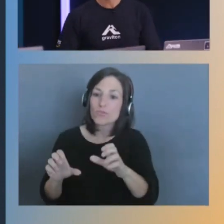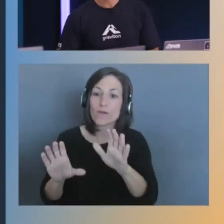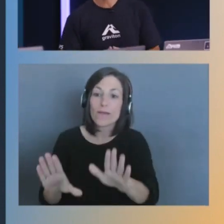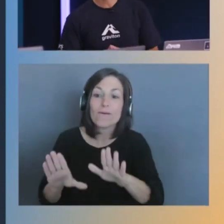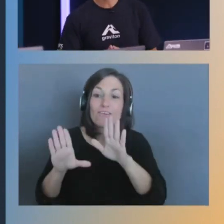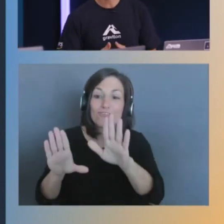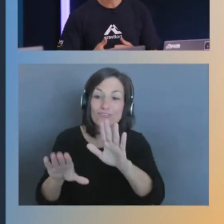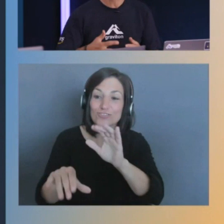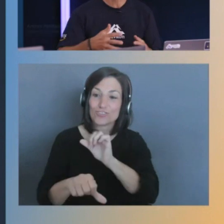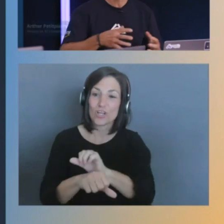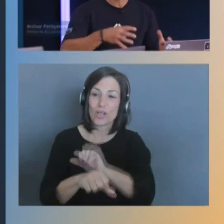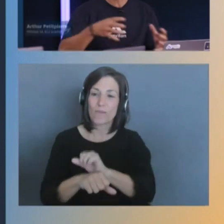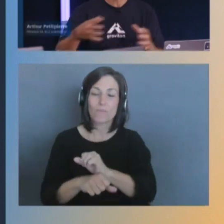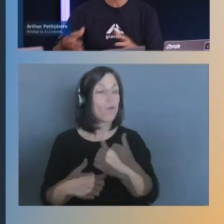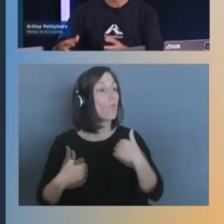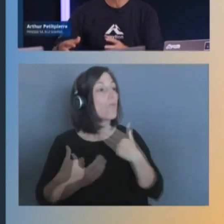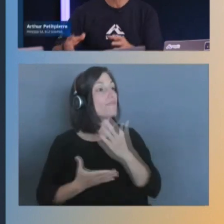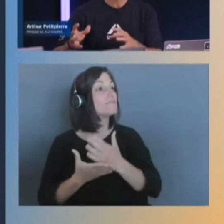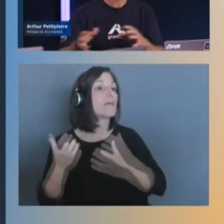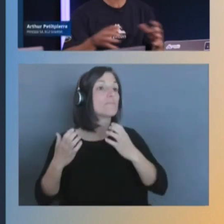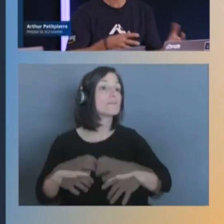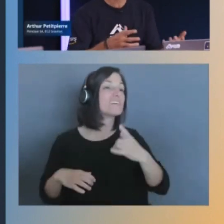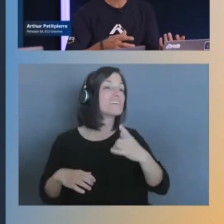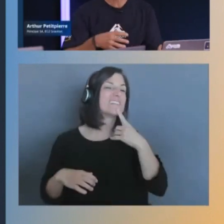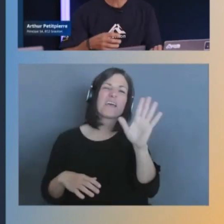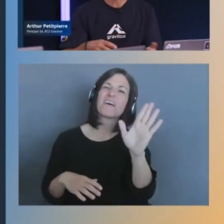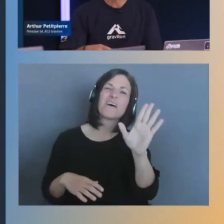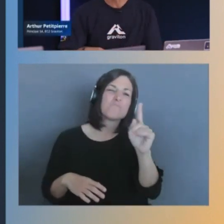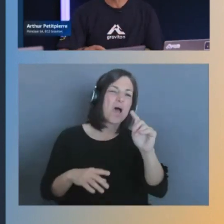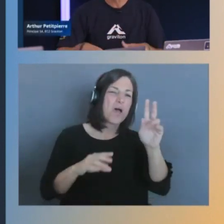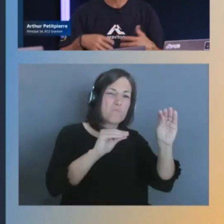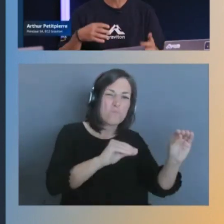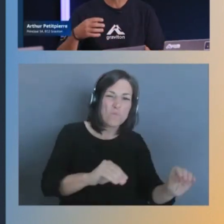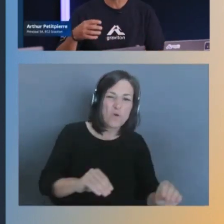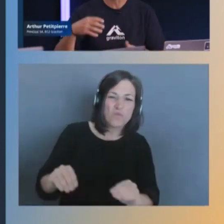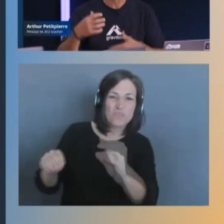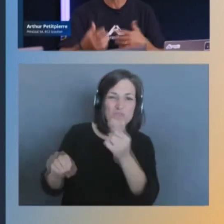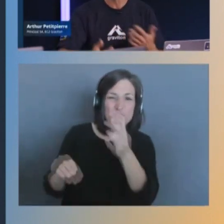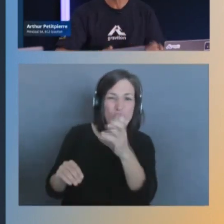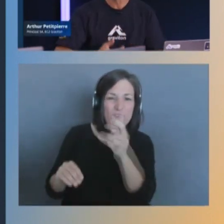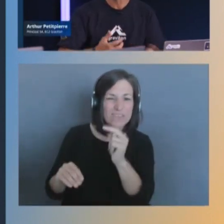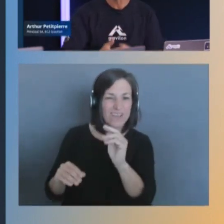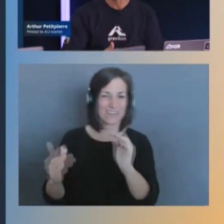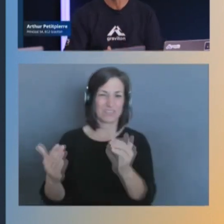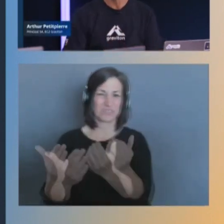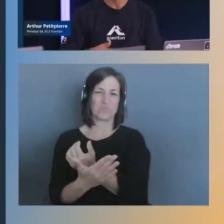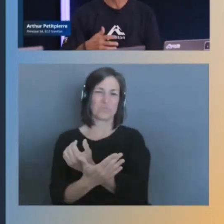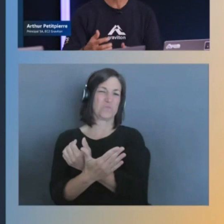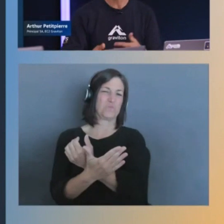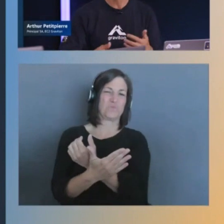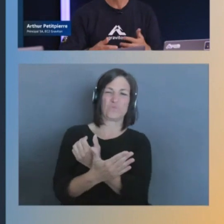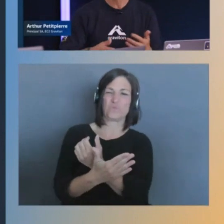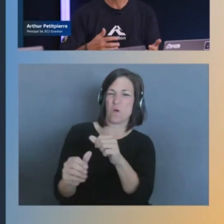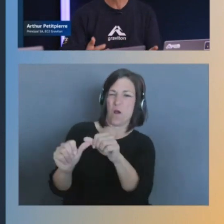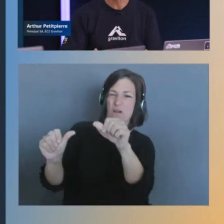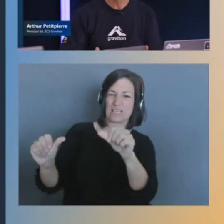"Oh, but moving to Graviton, that's a new architecture. We have some highly tuned kind of software